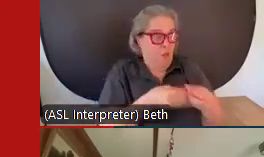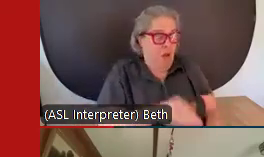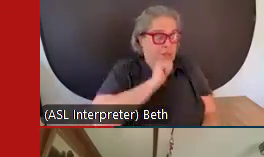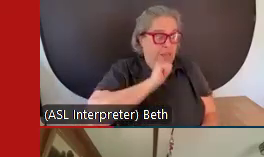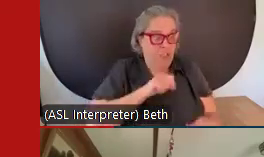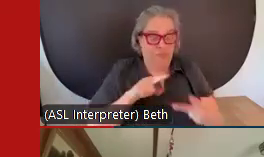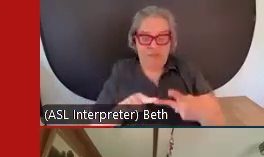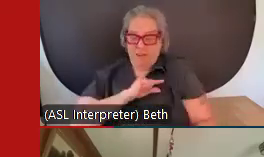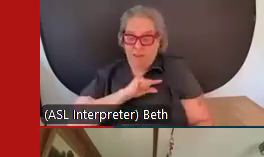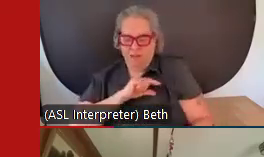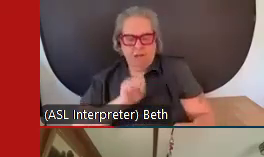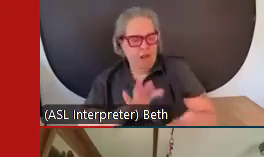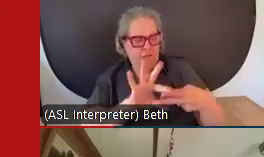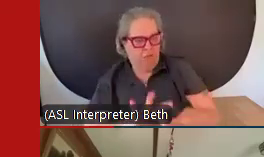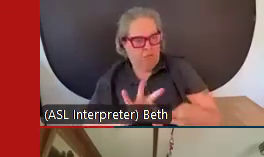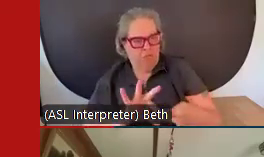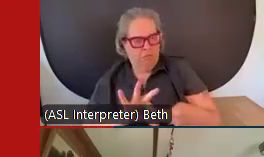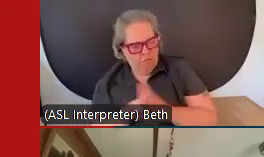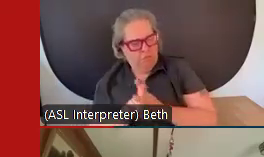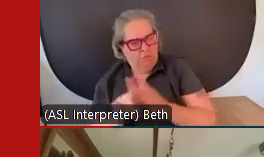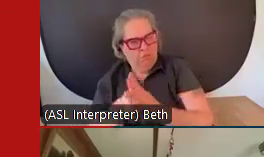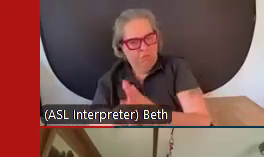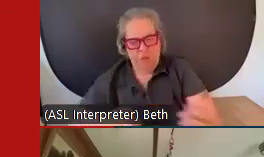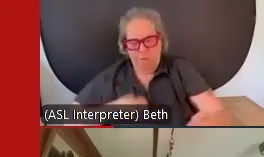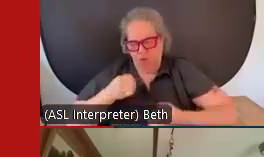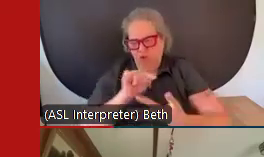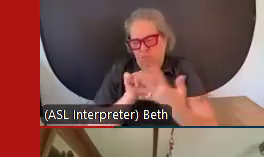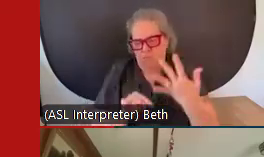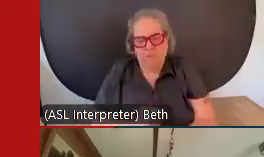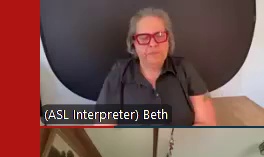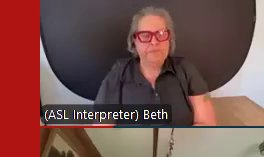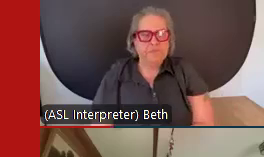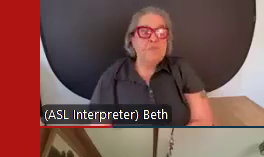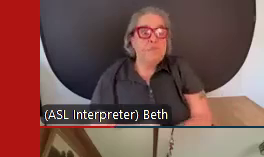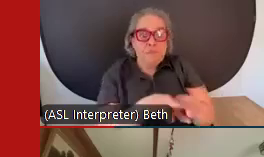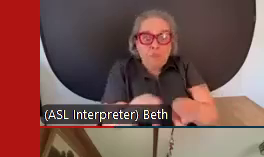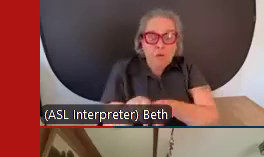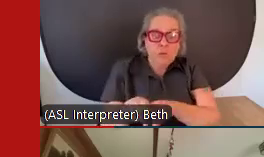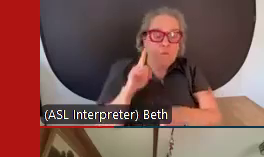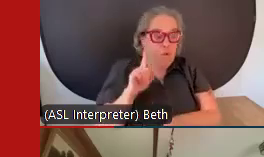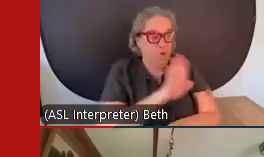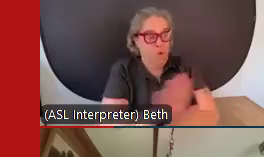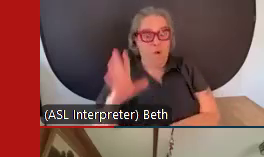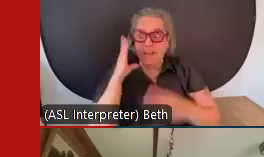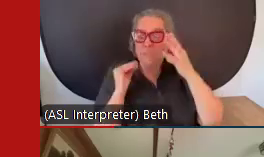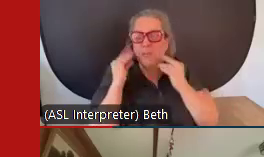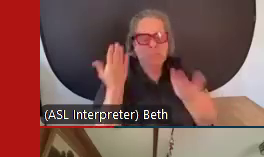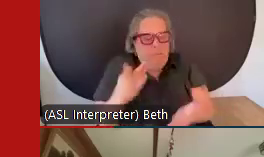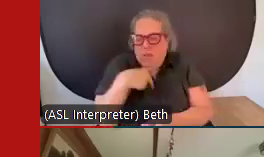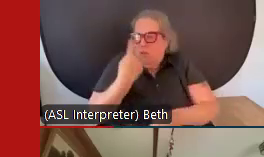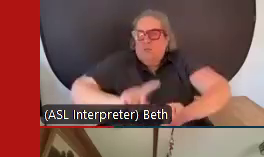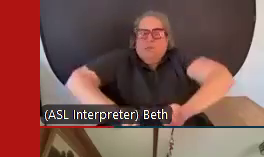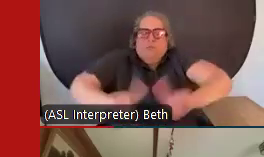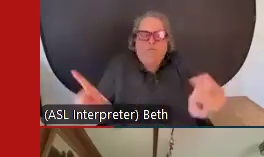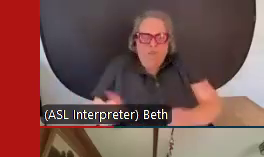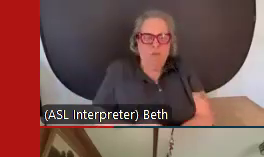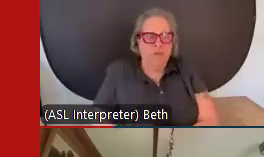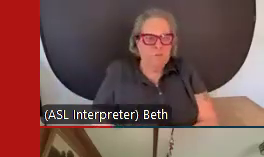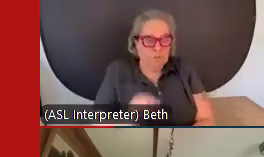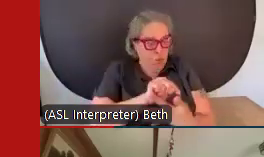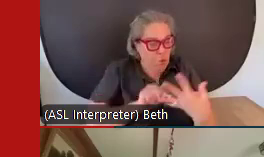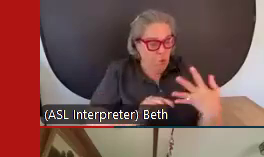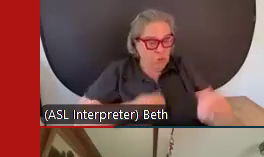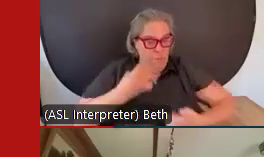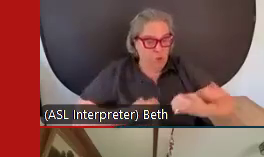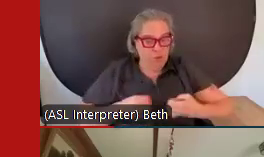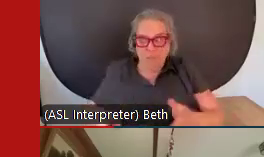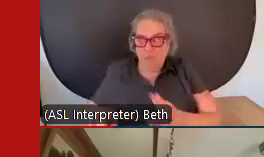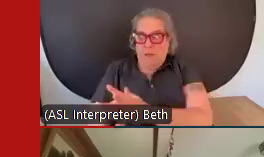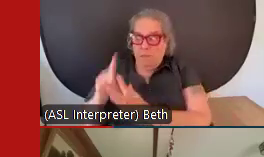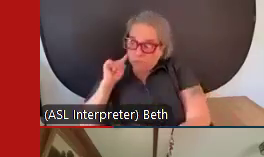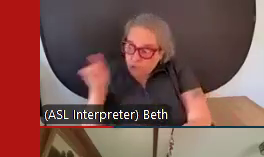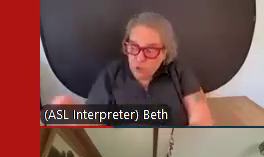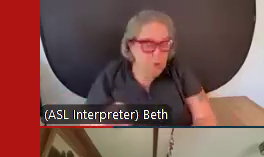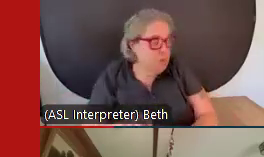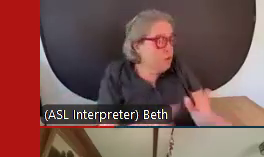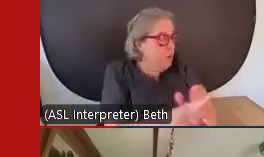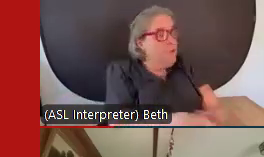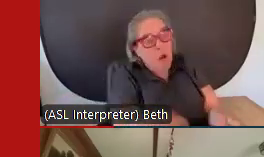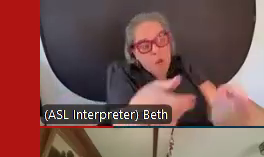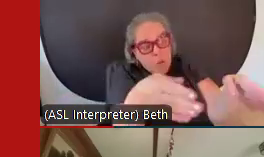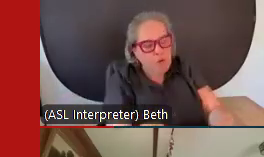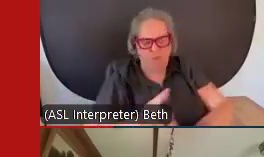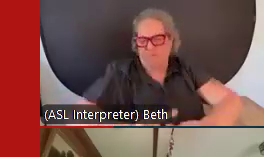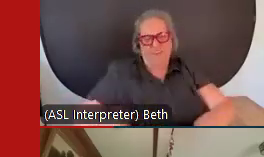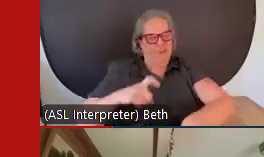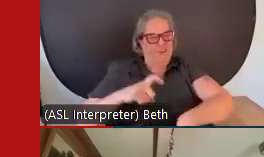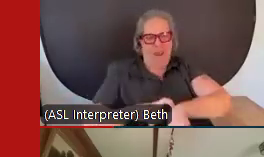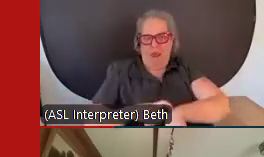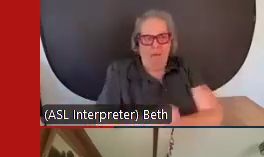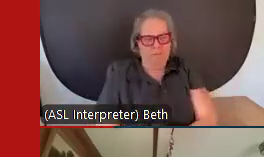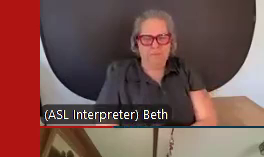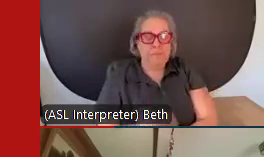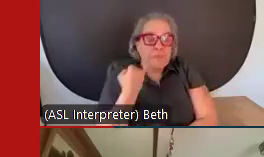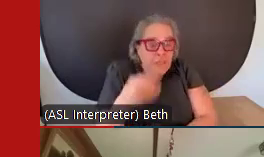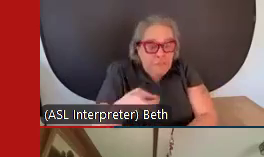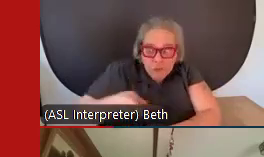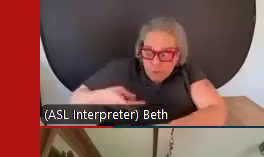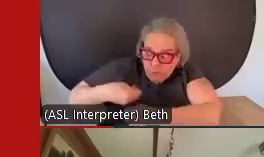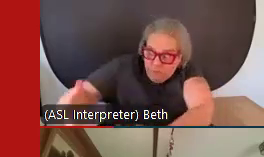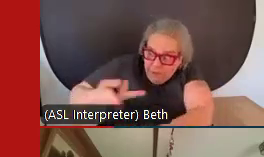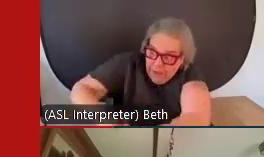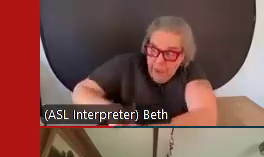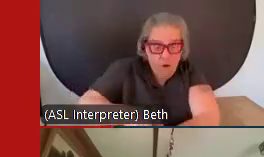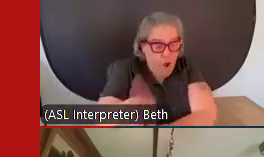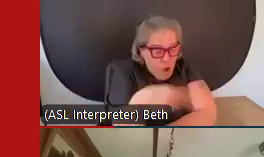It's also important to realize that, for many people, some of these emotions come at different times of your caregiving journey, and that I would say that, when you're caring for someone all on your own, these emotions can be particularly strong.